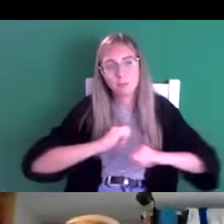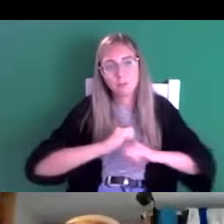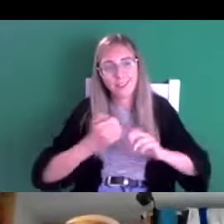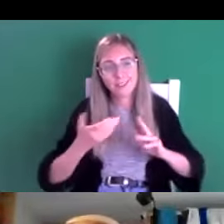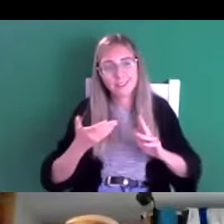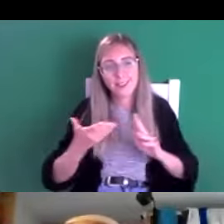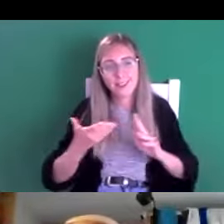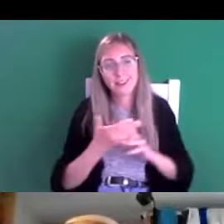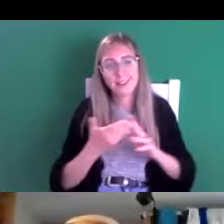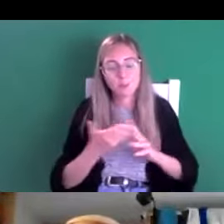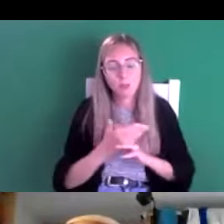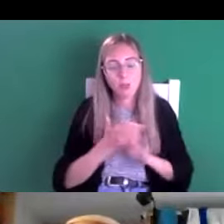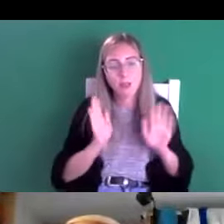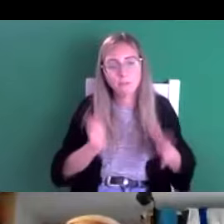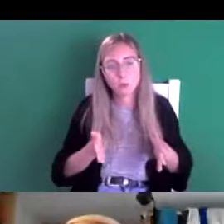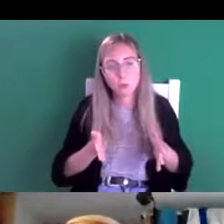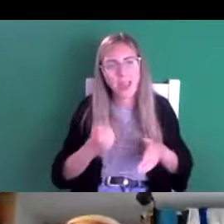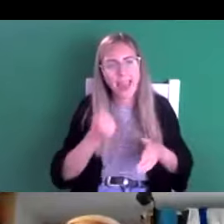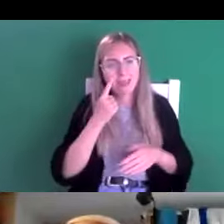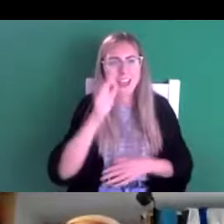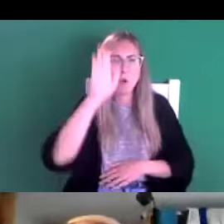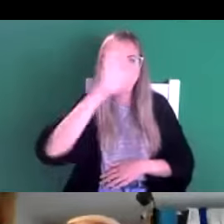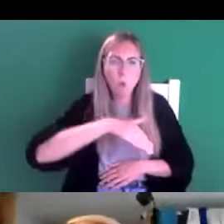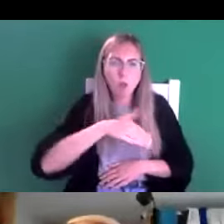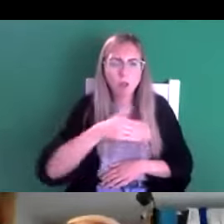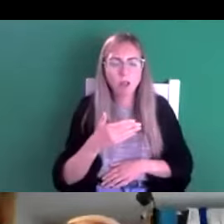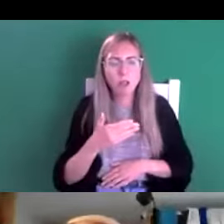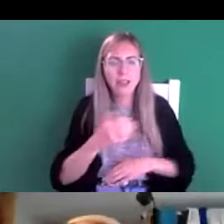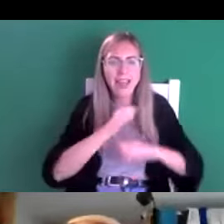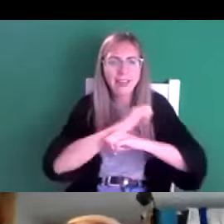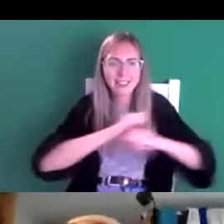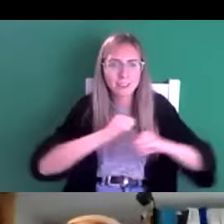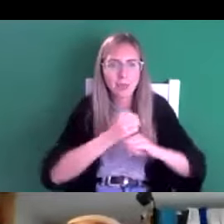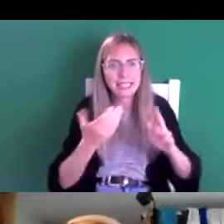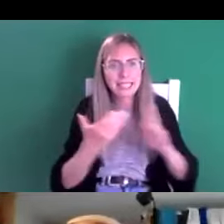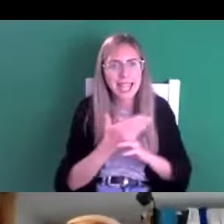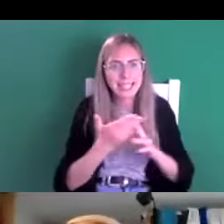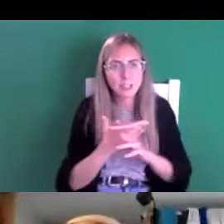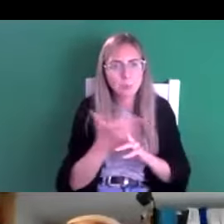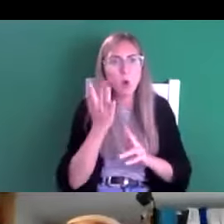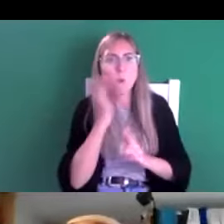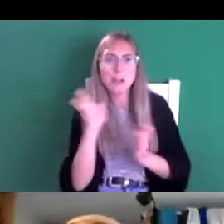are accessible and if they aren't or they've got spaces that aren't then we wouldn't want them to